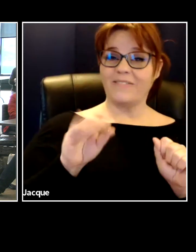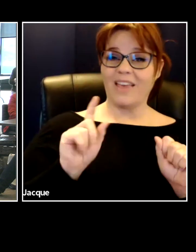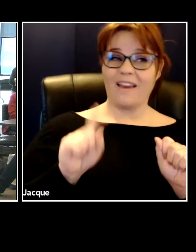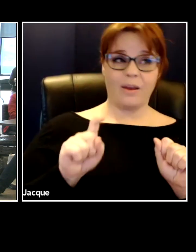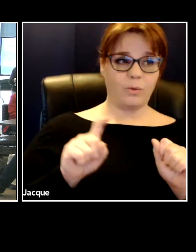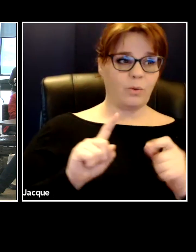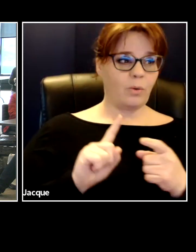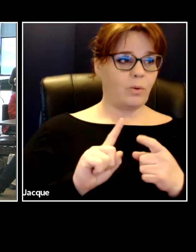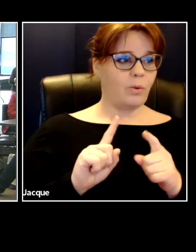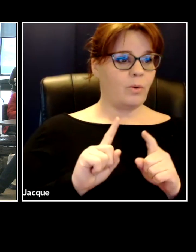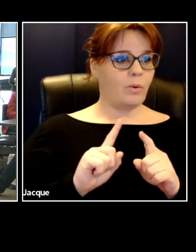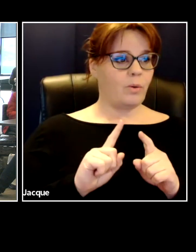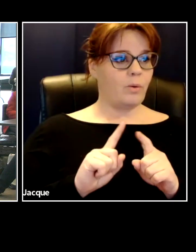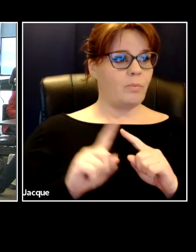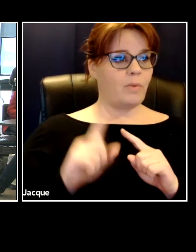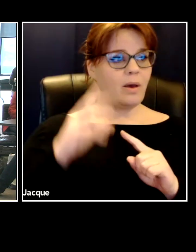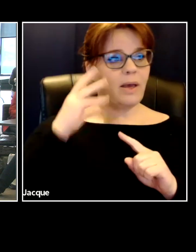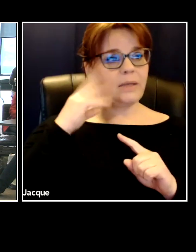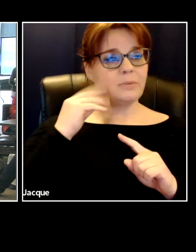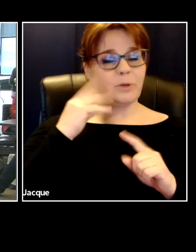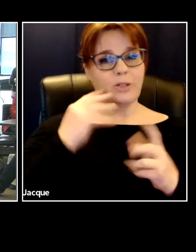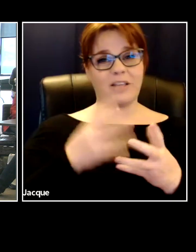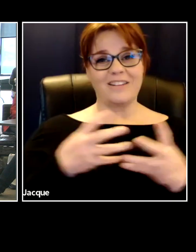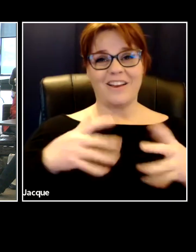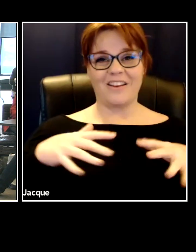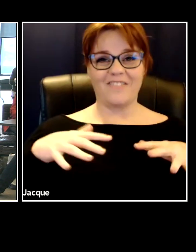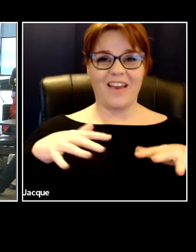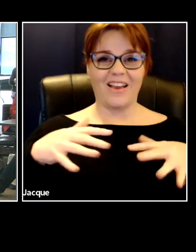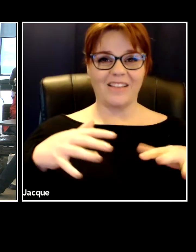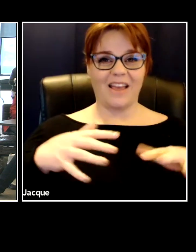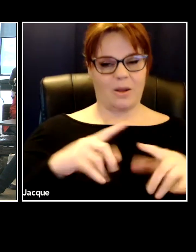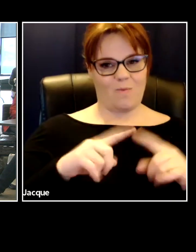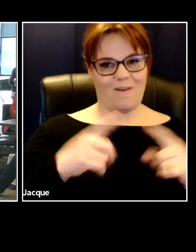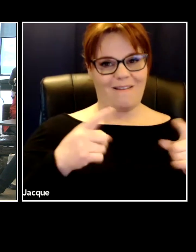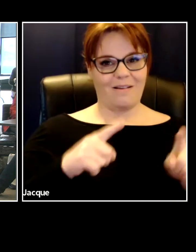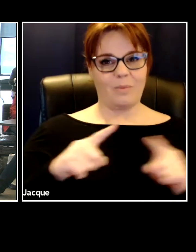um experience like a ton of anxiety when it's come when it comes to driving and so they have you